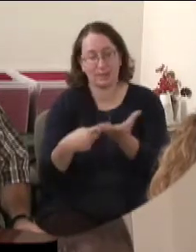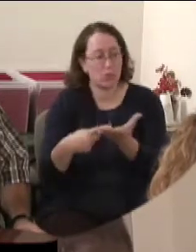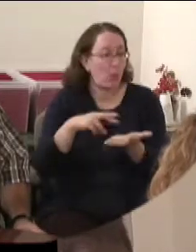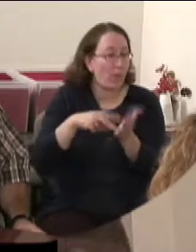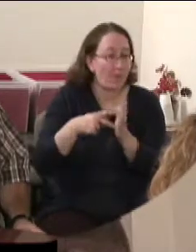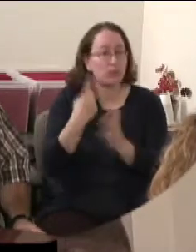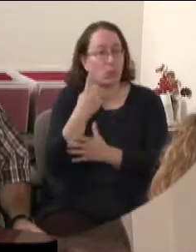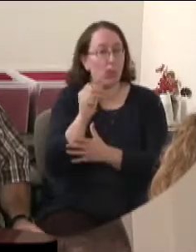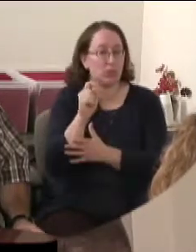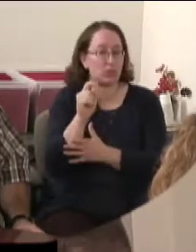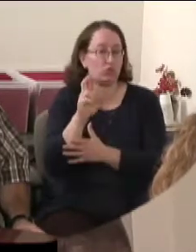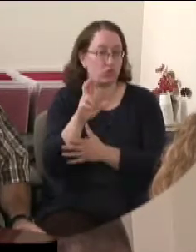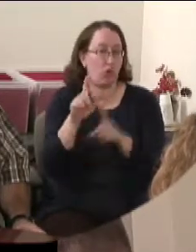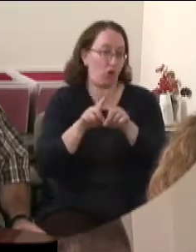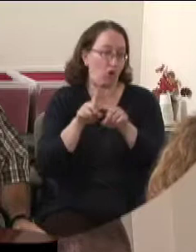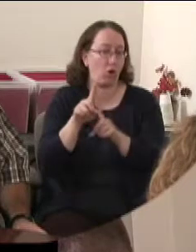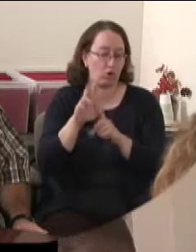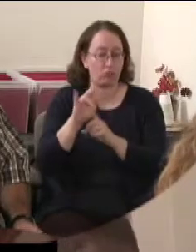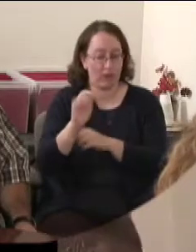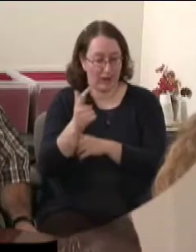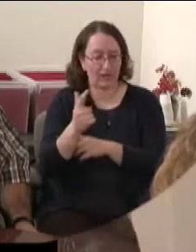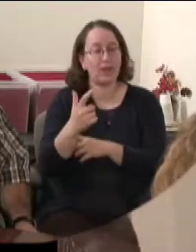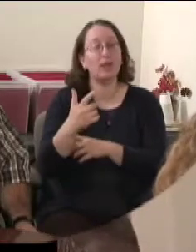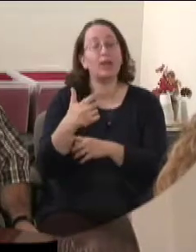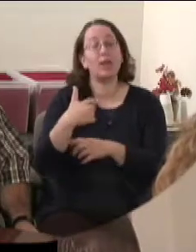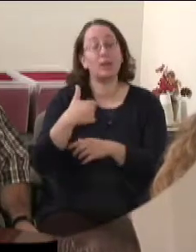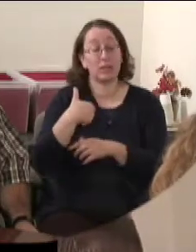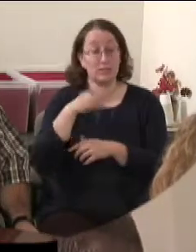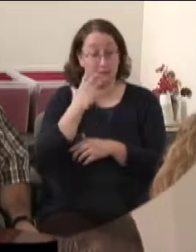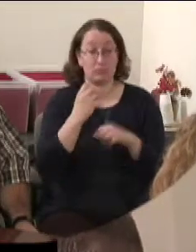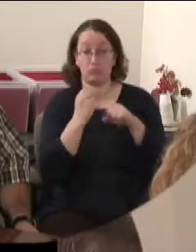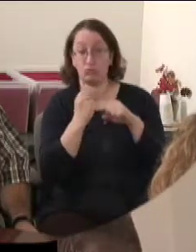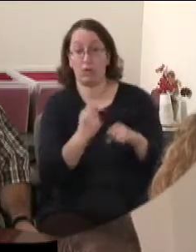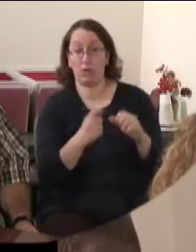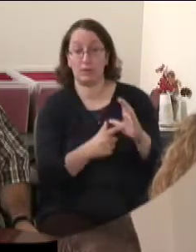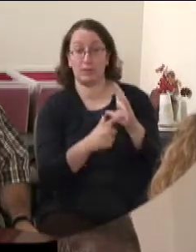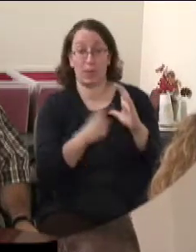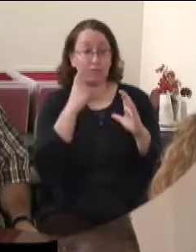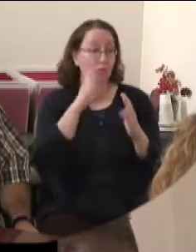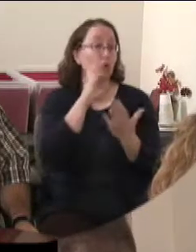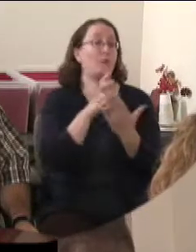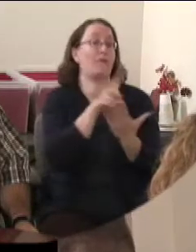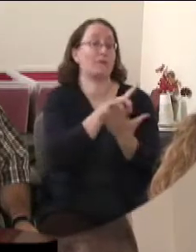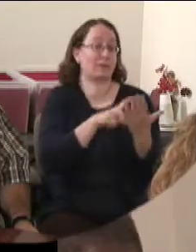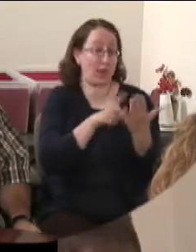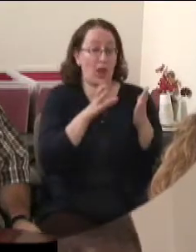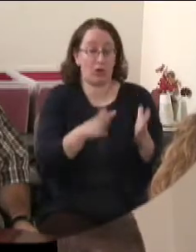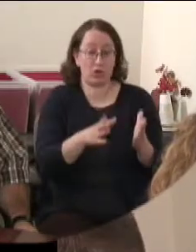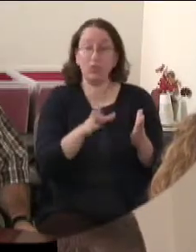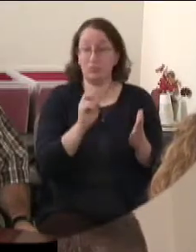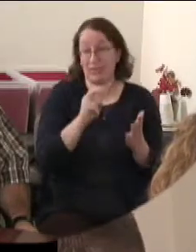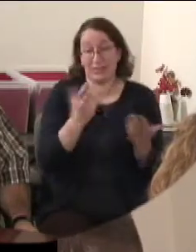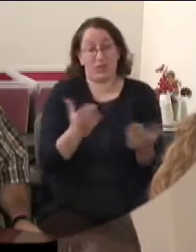is there is a strong demand for graphic designers even here in Utah,